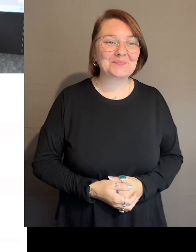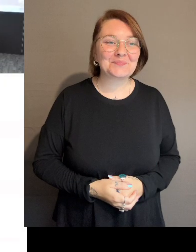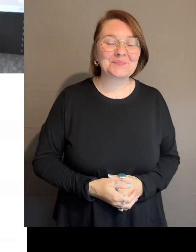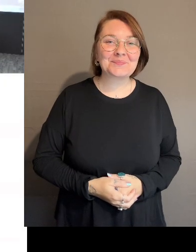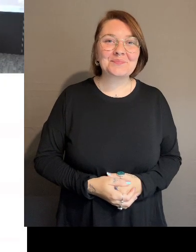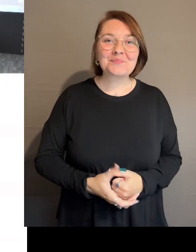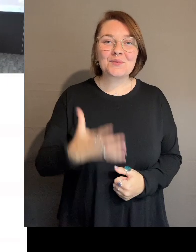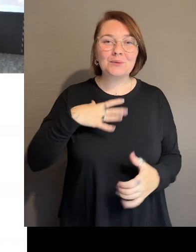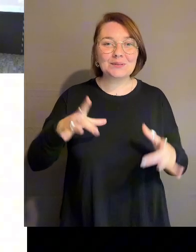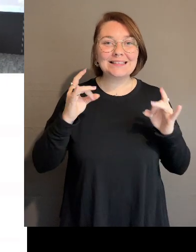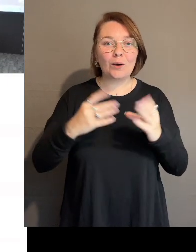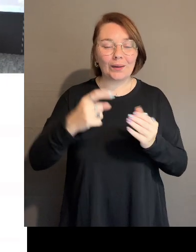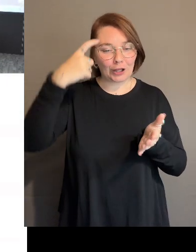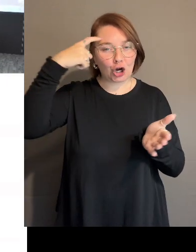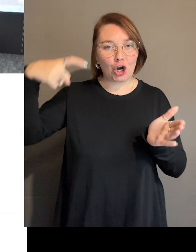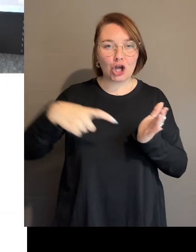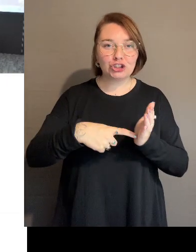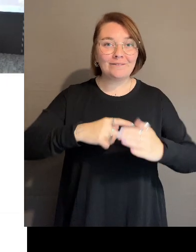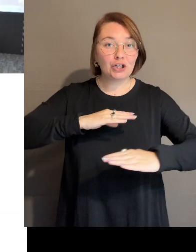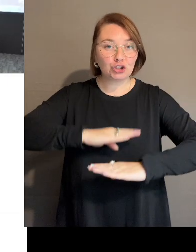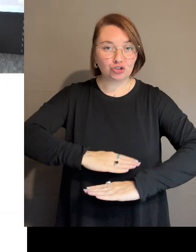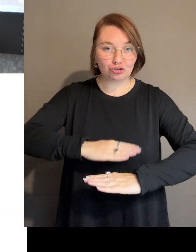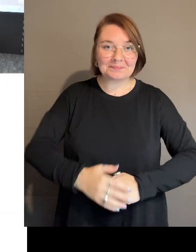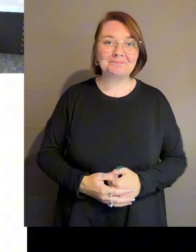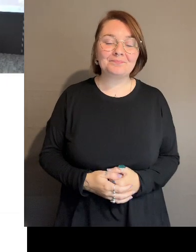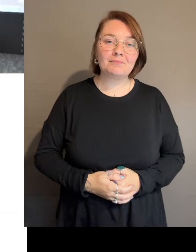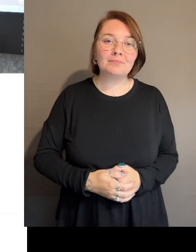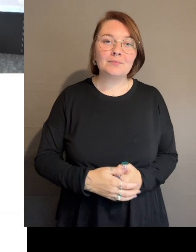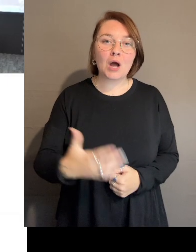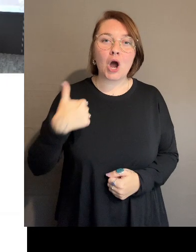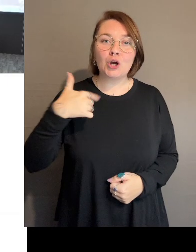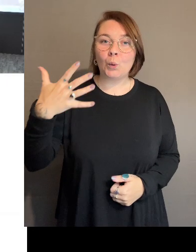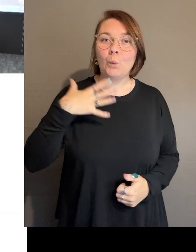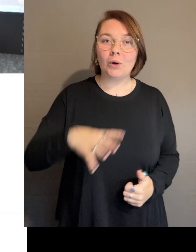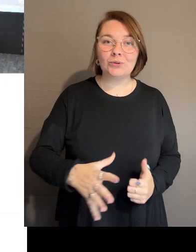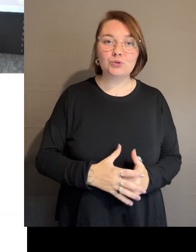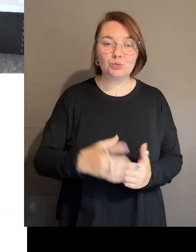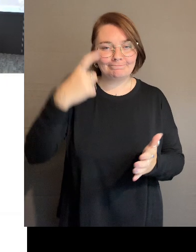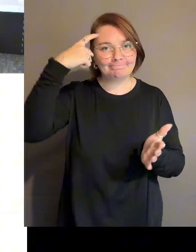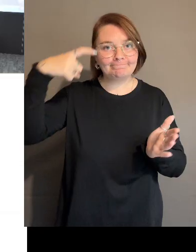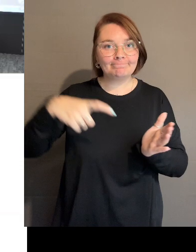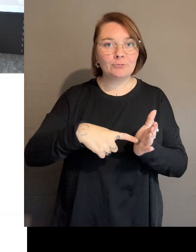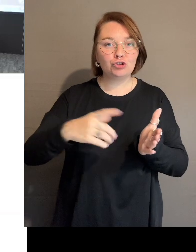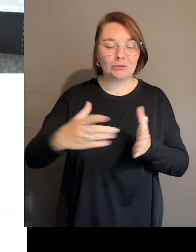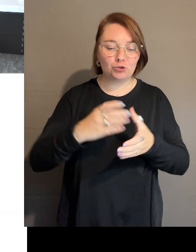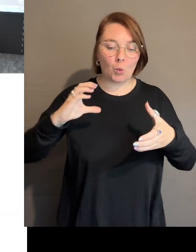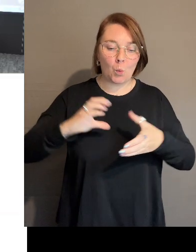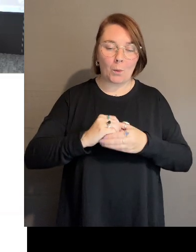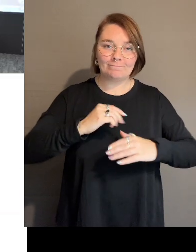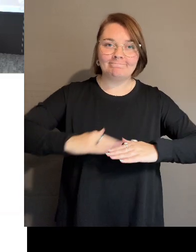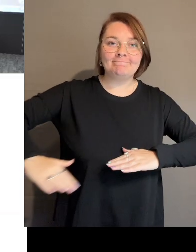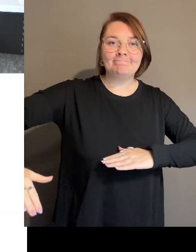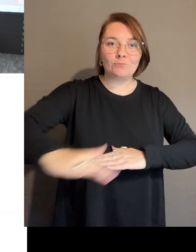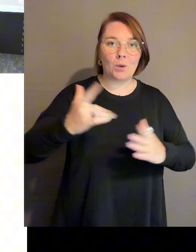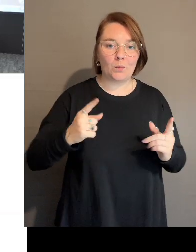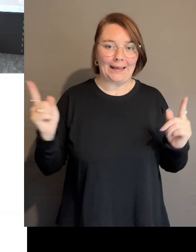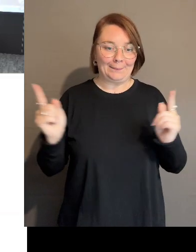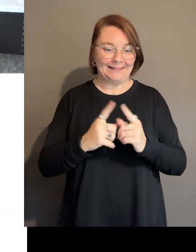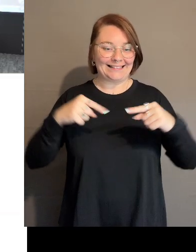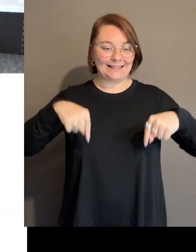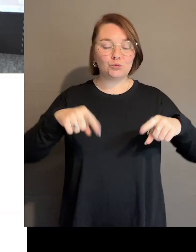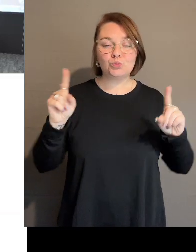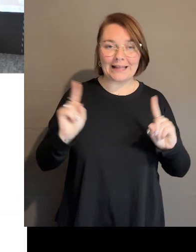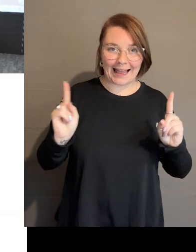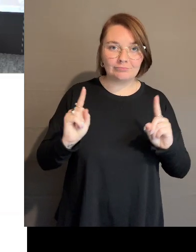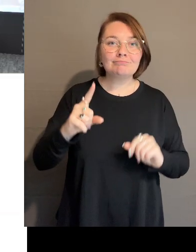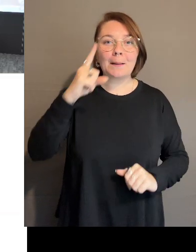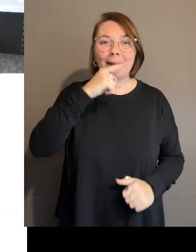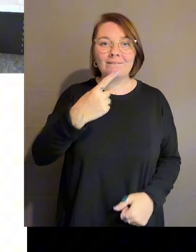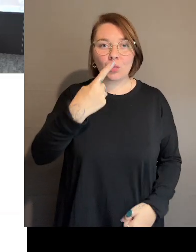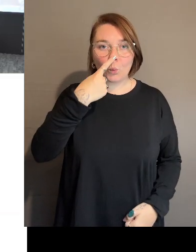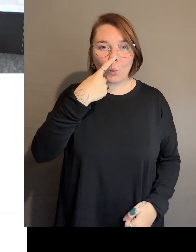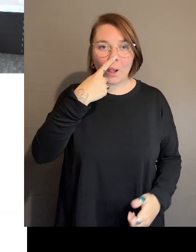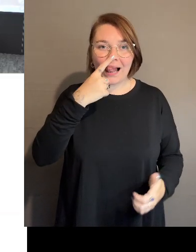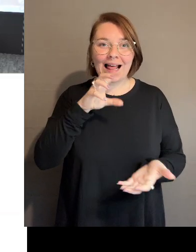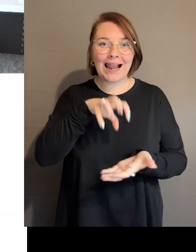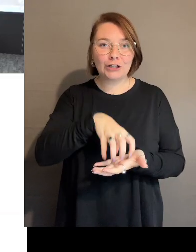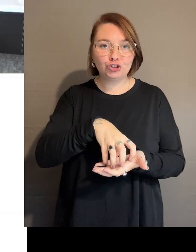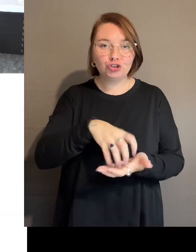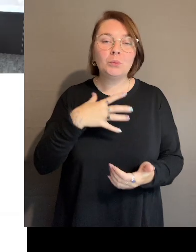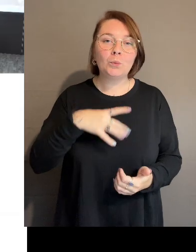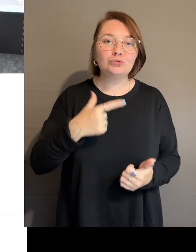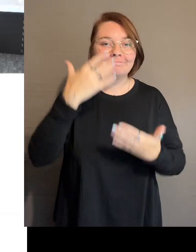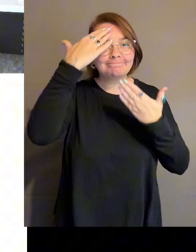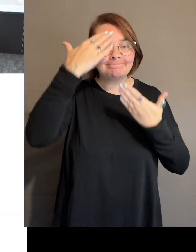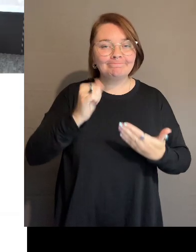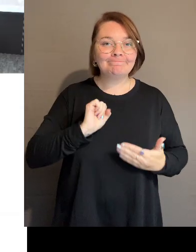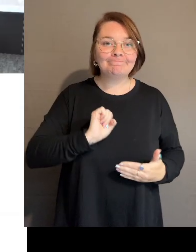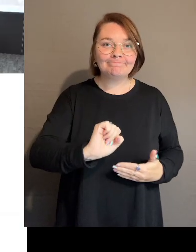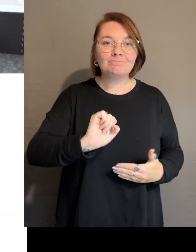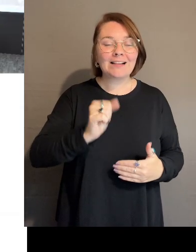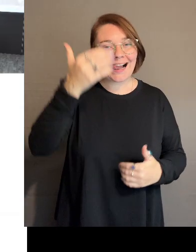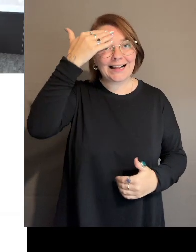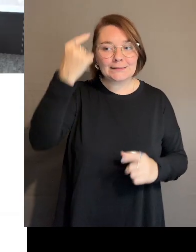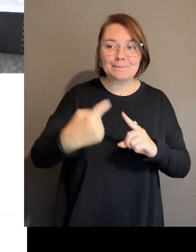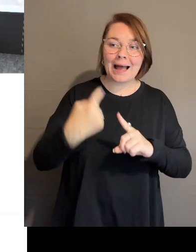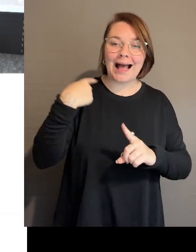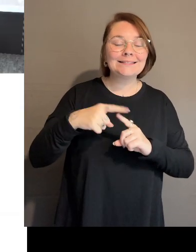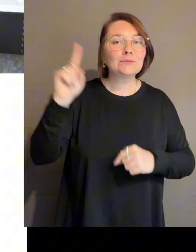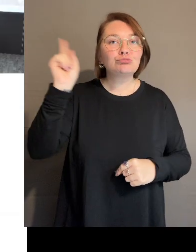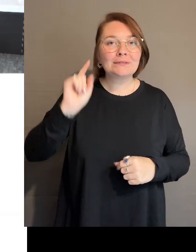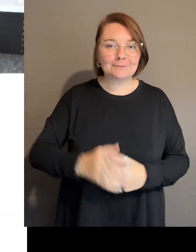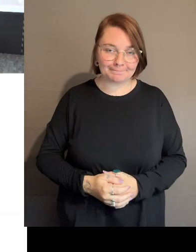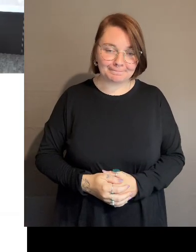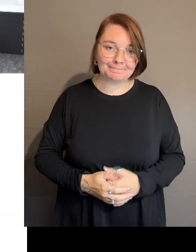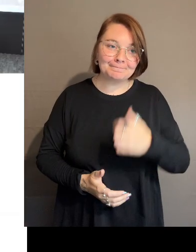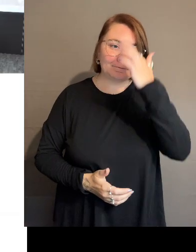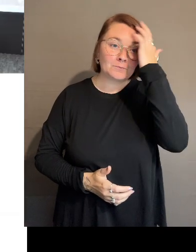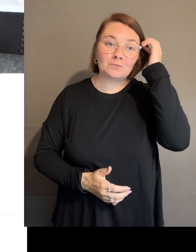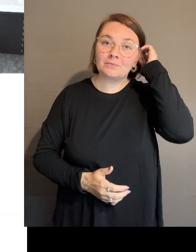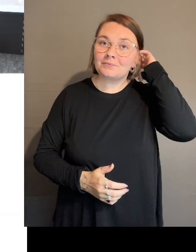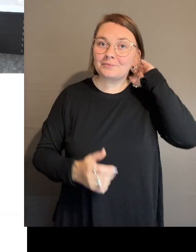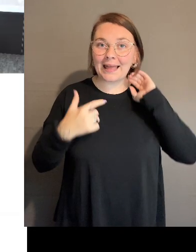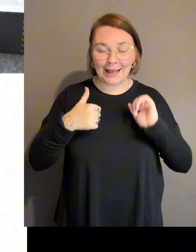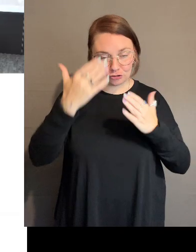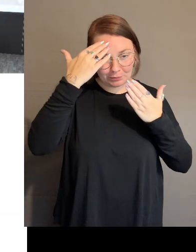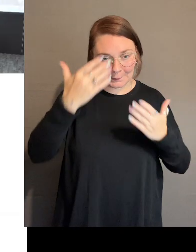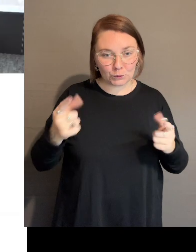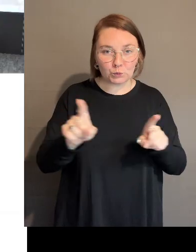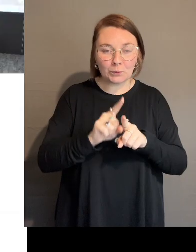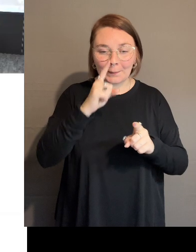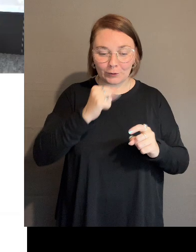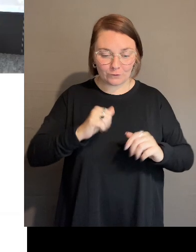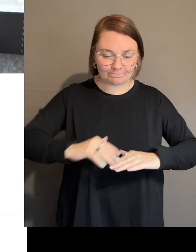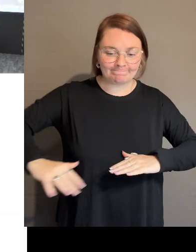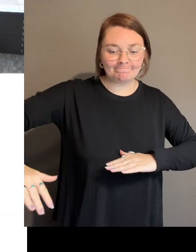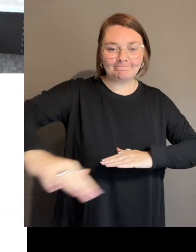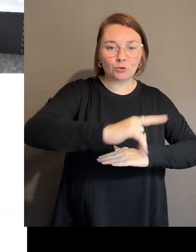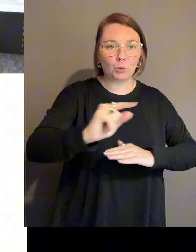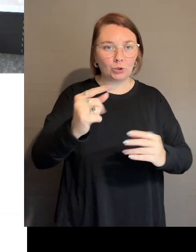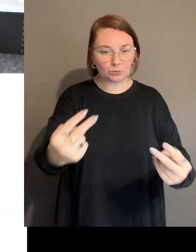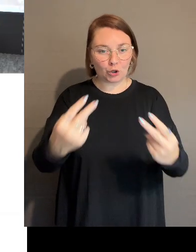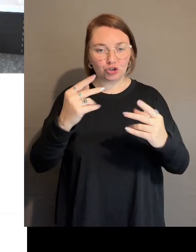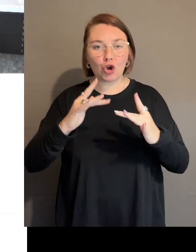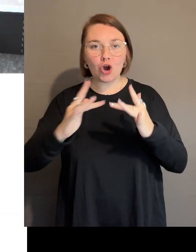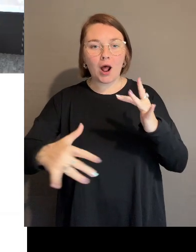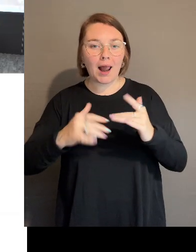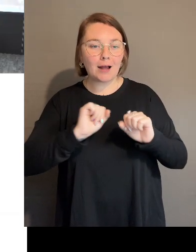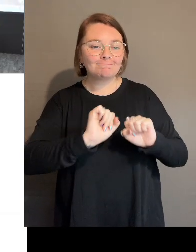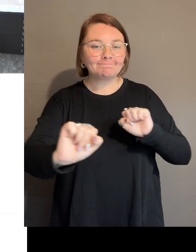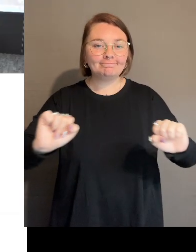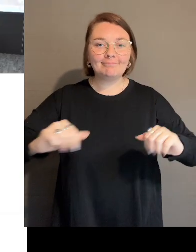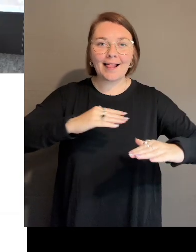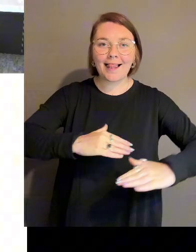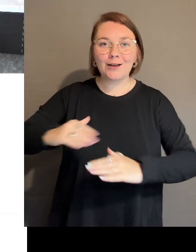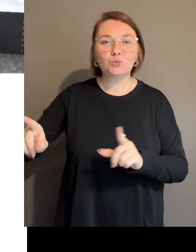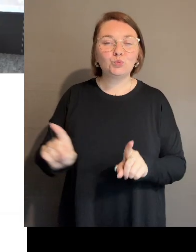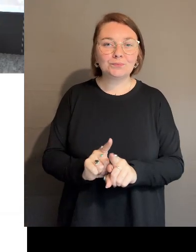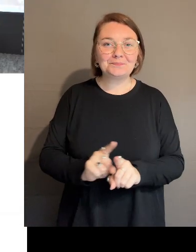So I'd like to start with an acknowledgement to country. I'd like to acknowledge the traditional owners of the lands that we meet on today, the people of the Kulin Nation, and I'd like to pay my respects to their elders past and present. I'd also like to pay my respects to the people… to the lands that the people joining online are as well today.